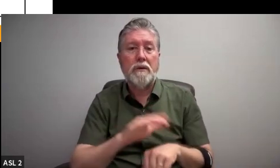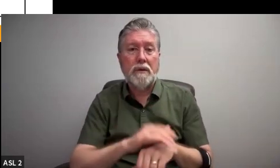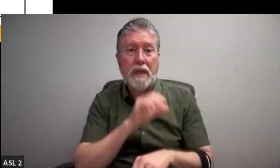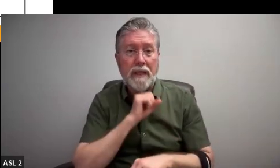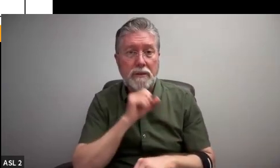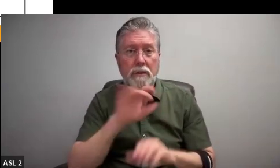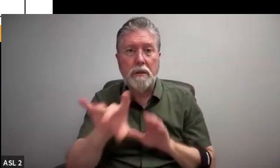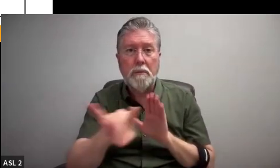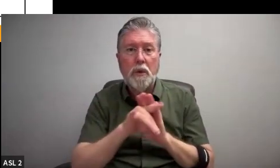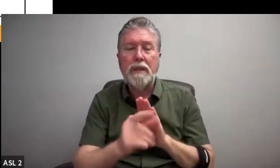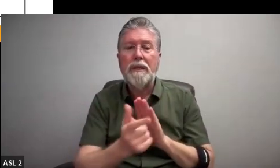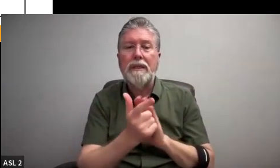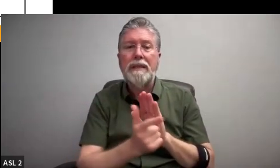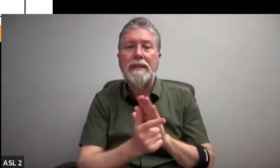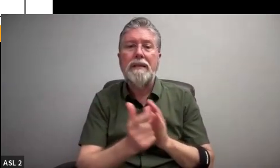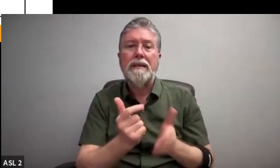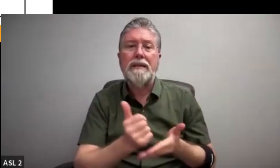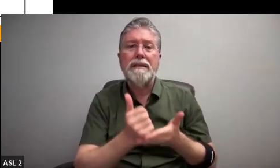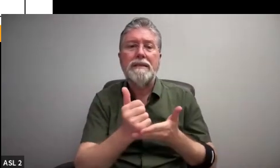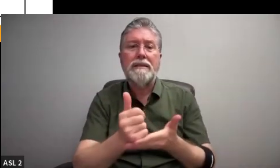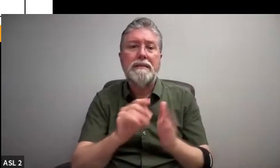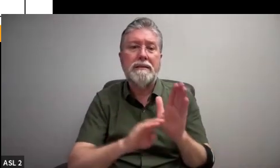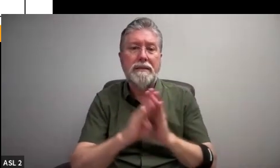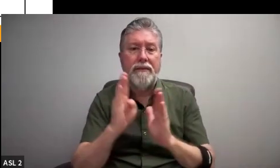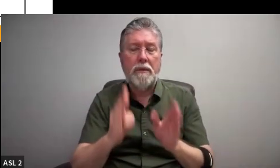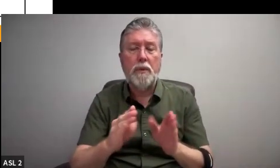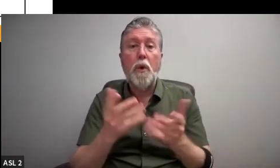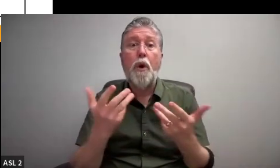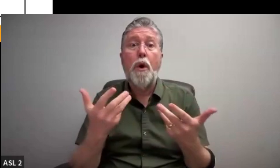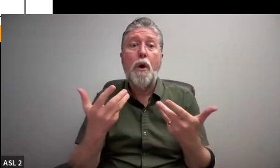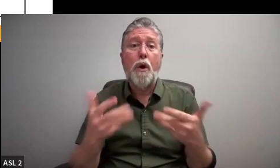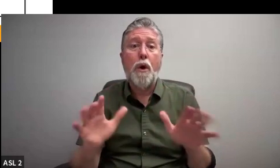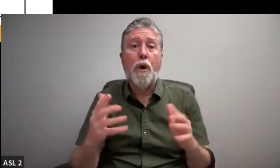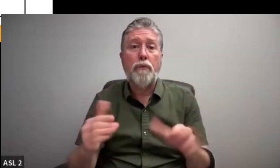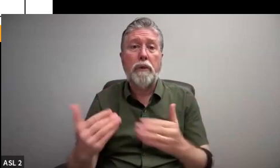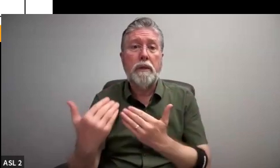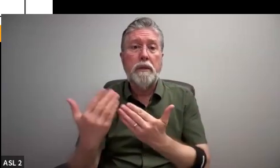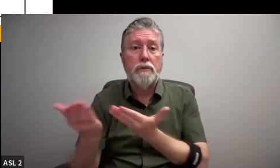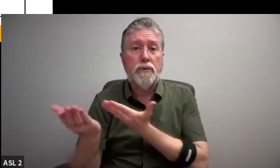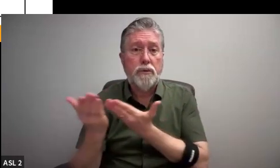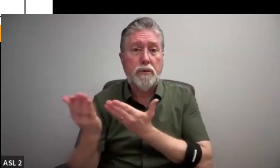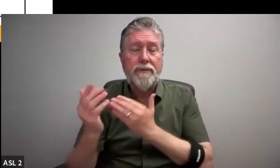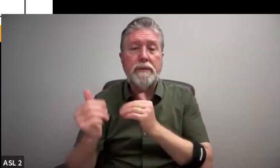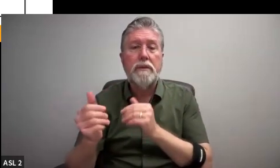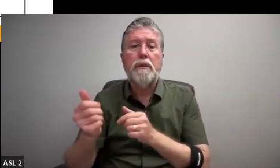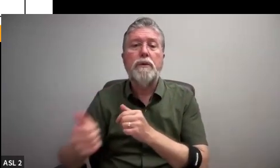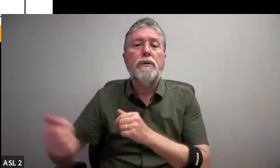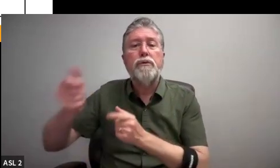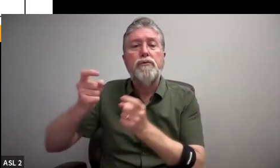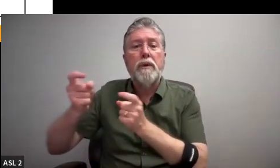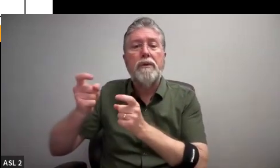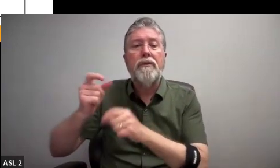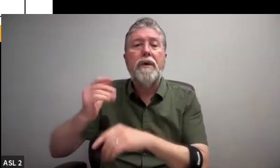a Legal Assistance Developer who is also serving as a director of Adult Protective Services or as